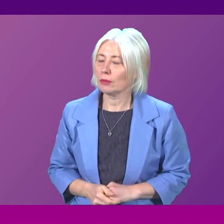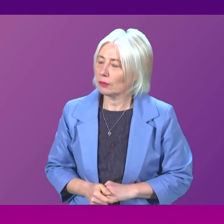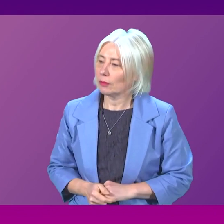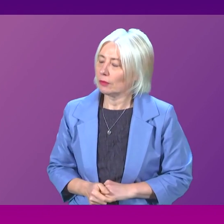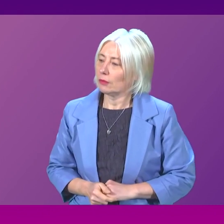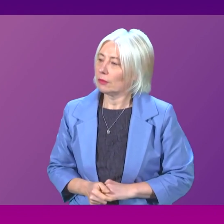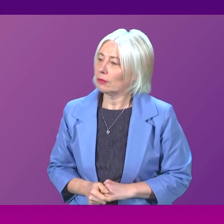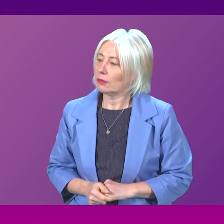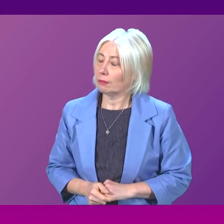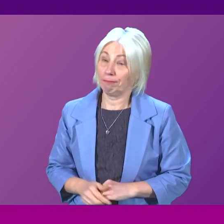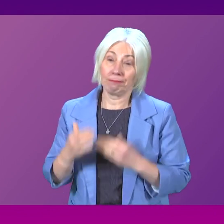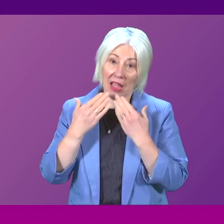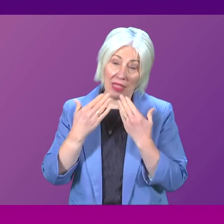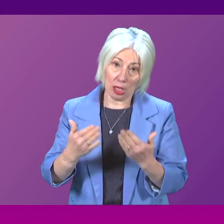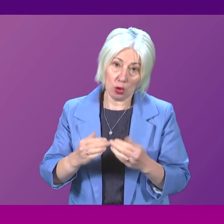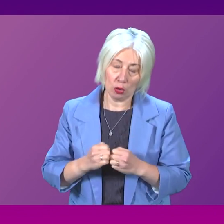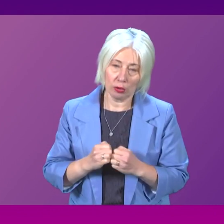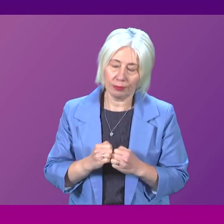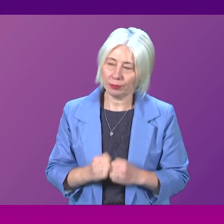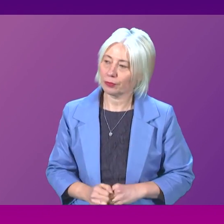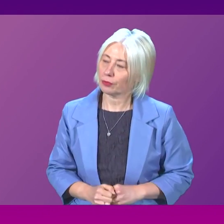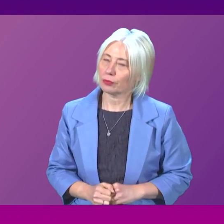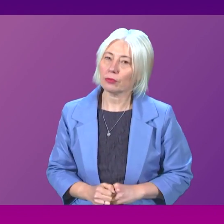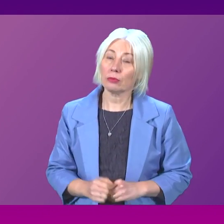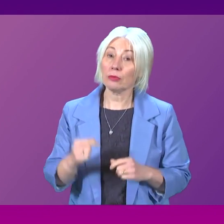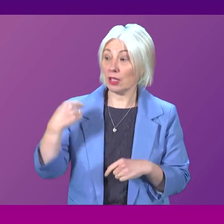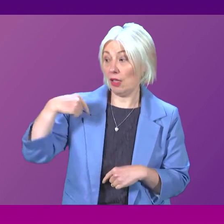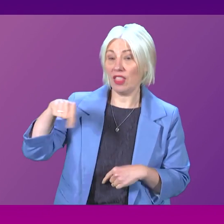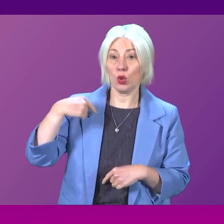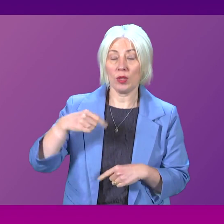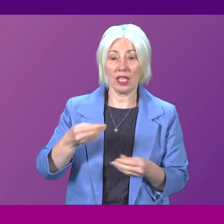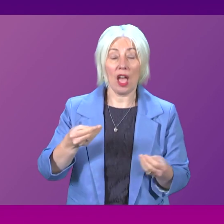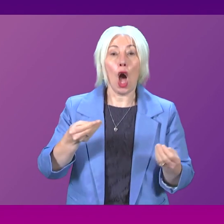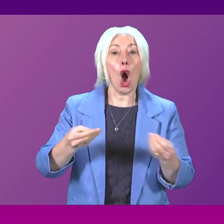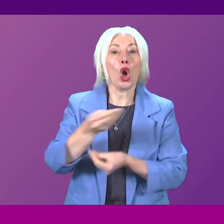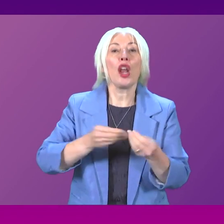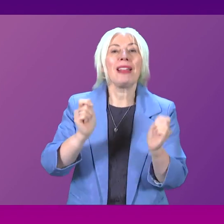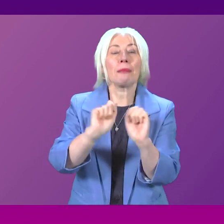This week’s Economist describes the UK as